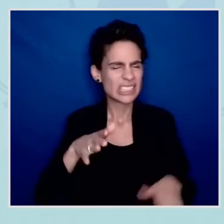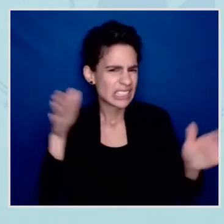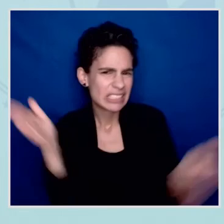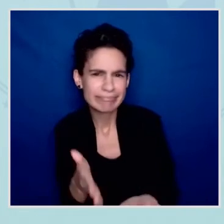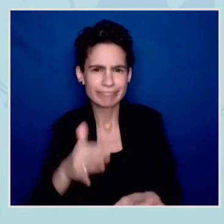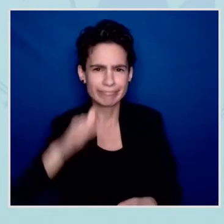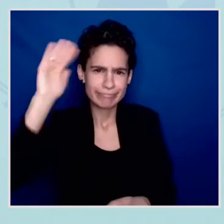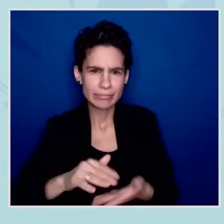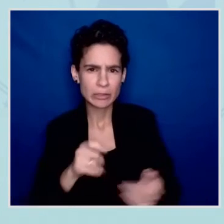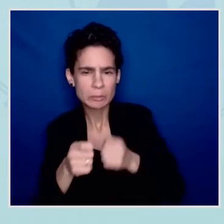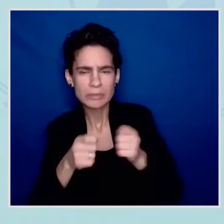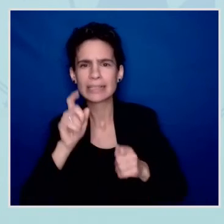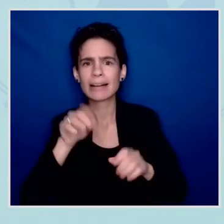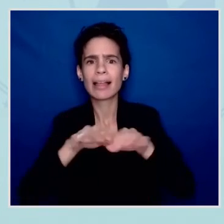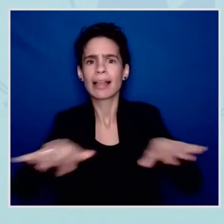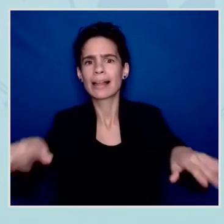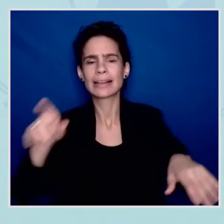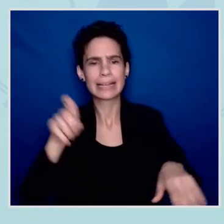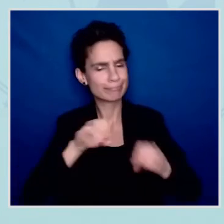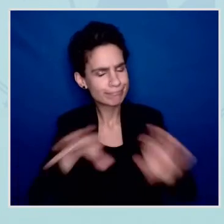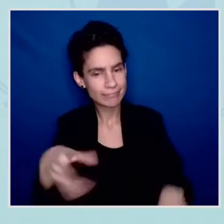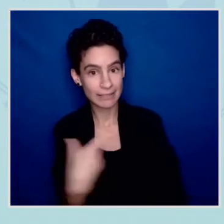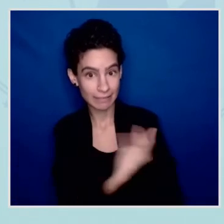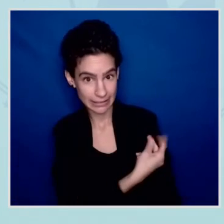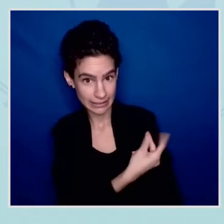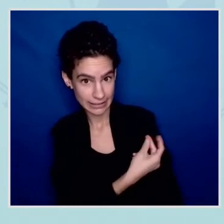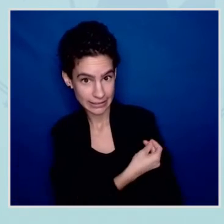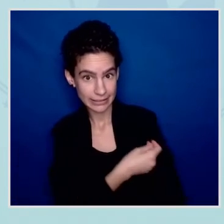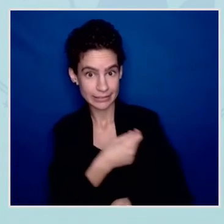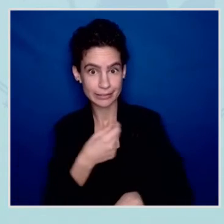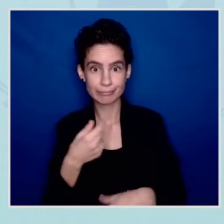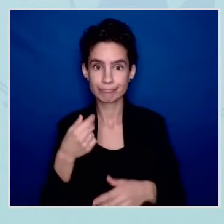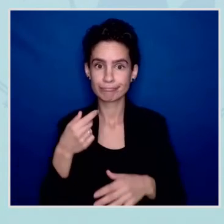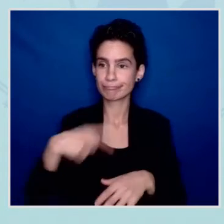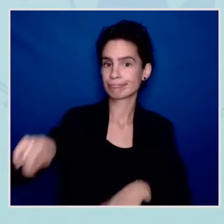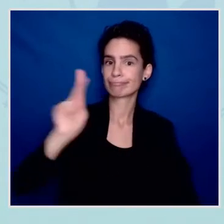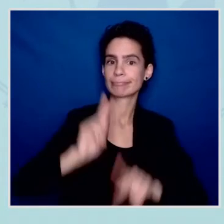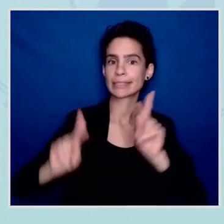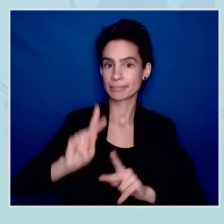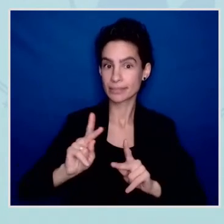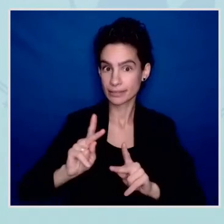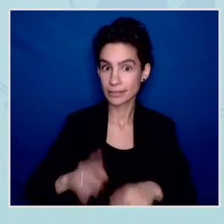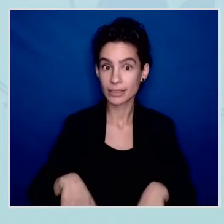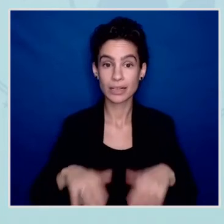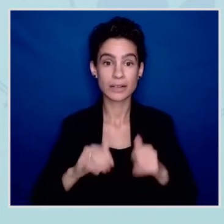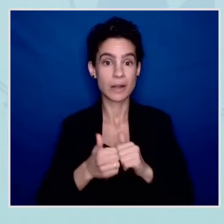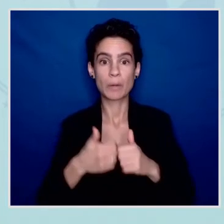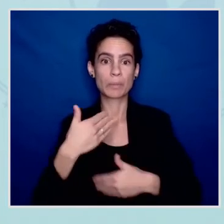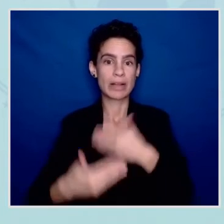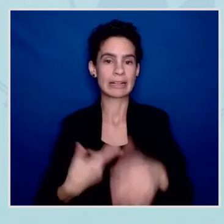OF THREE IMMEDIATE CONCERNS.